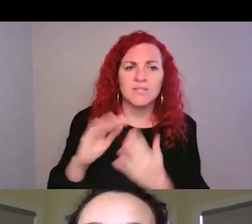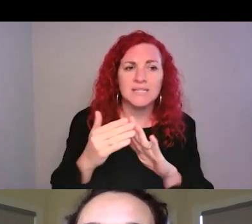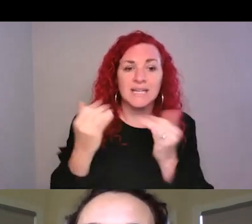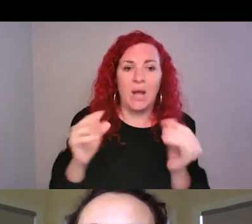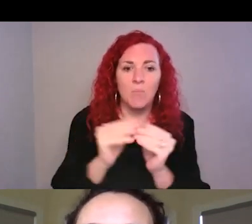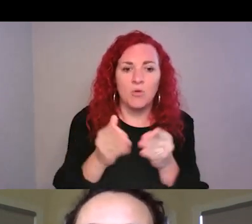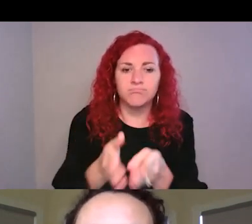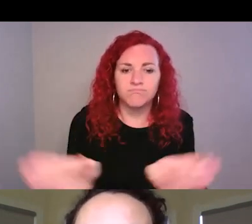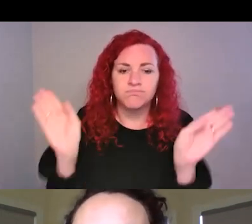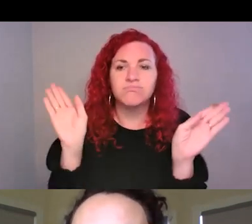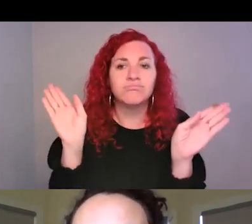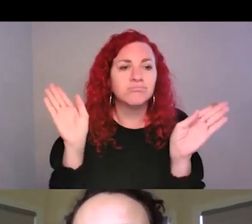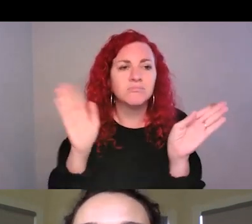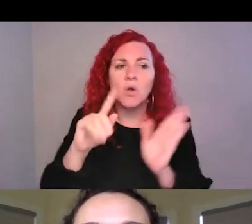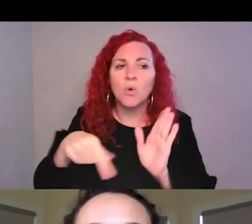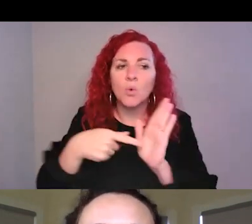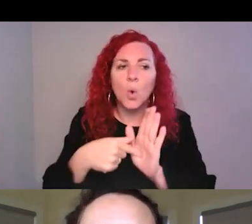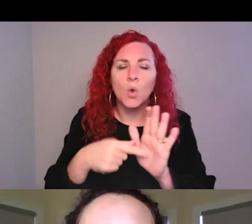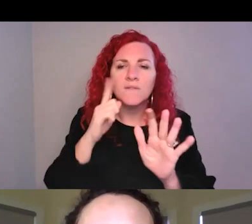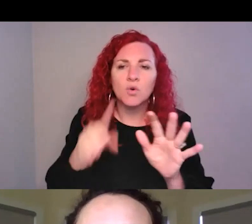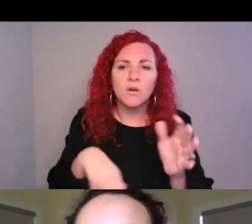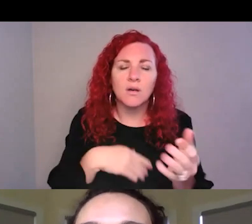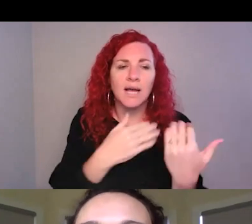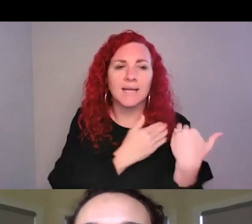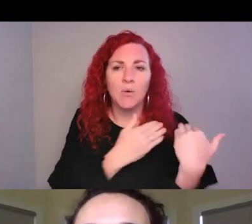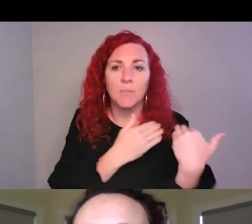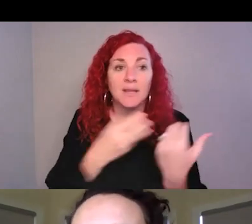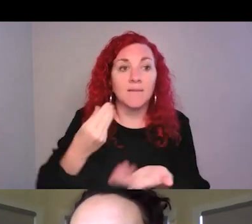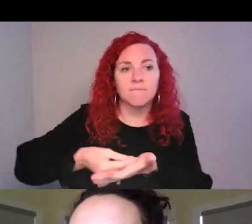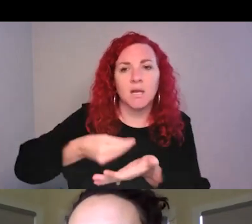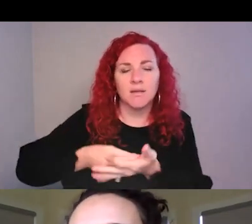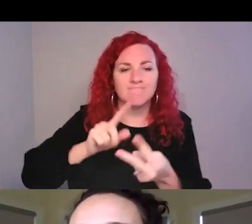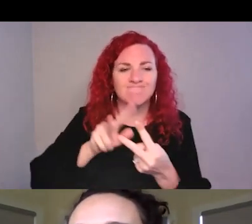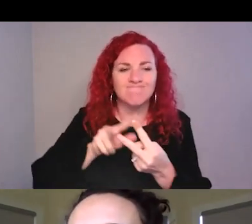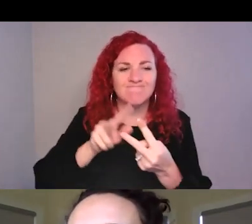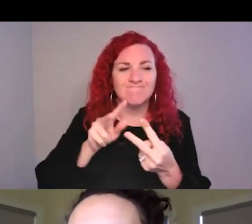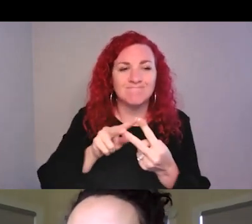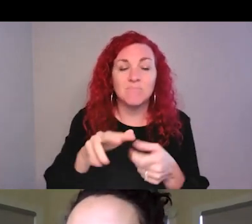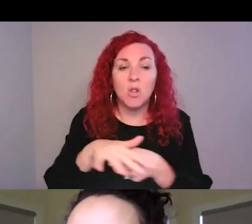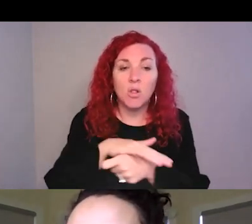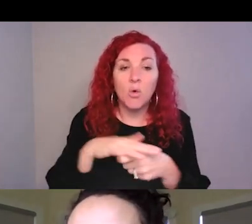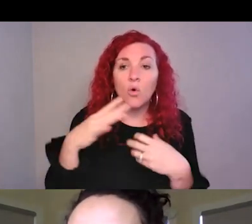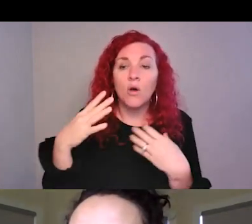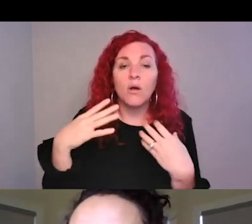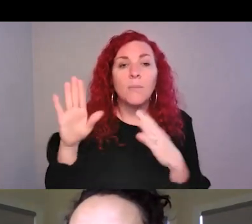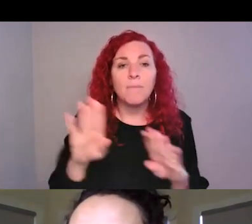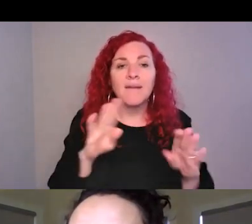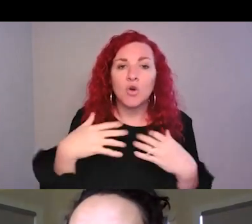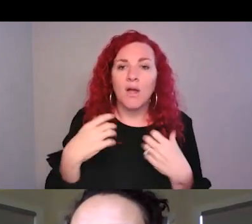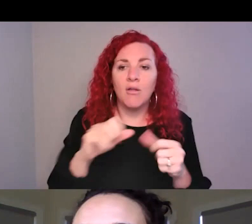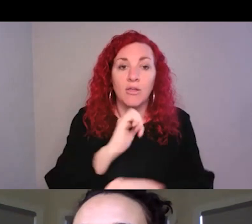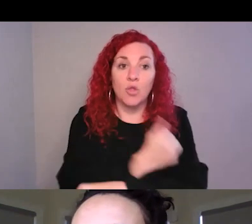OUR ROLE IS FUNDING AND ACCOUNTABILITY.